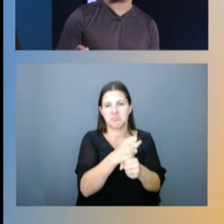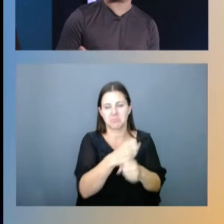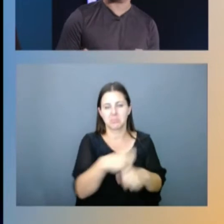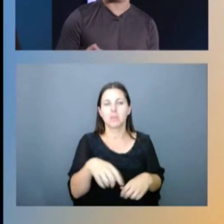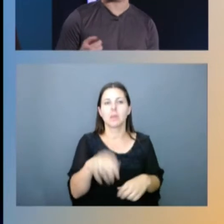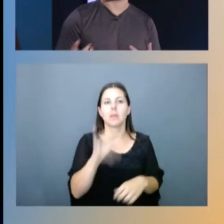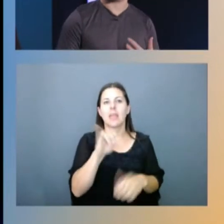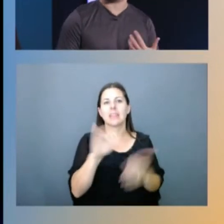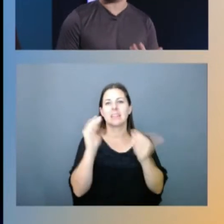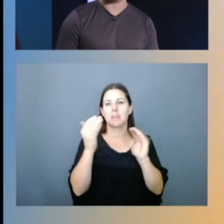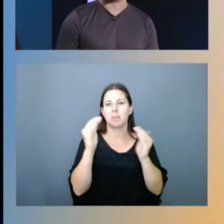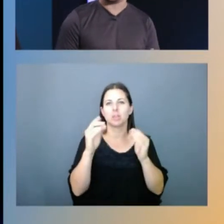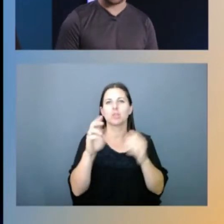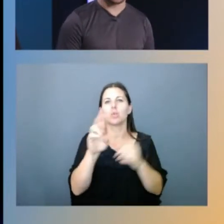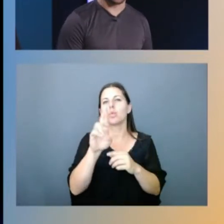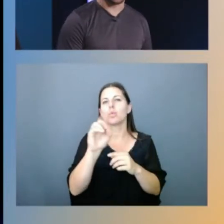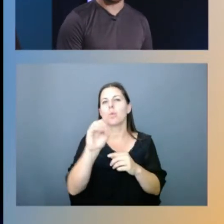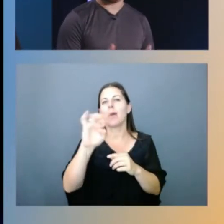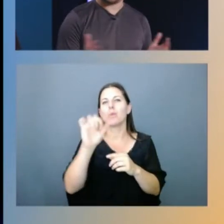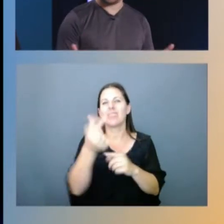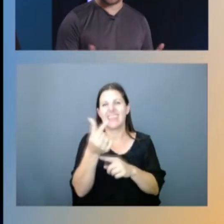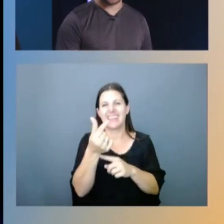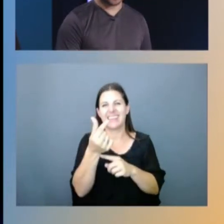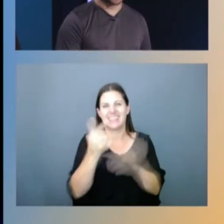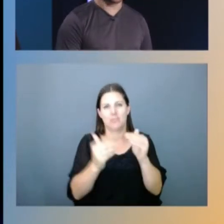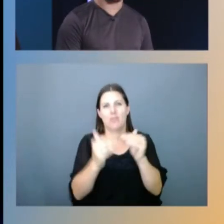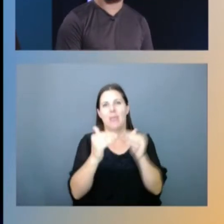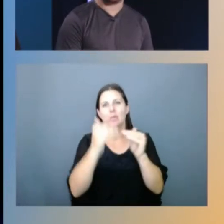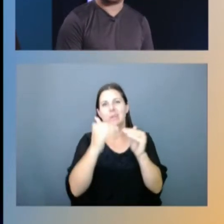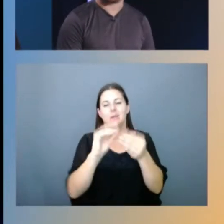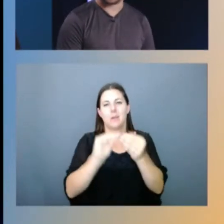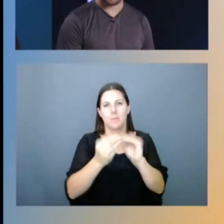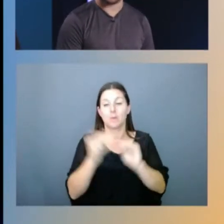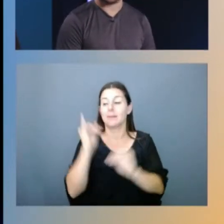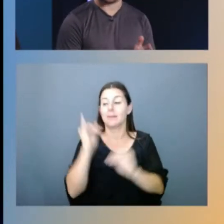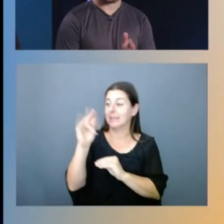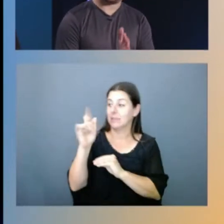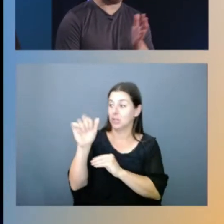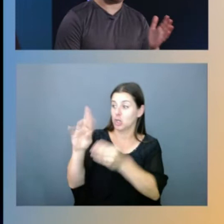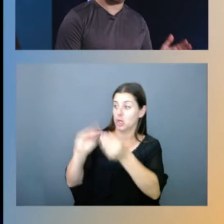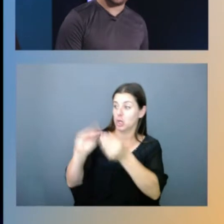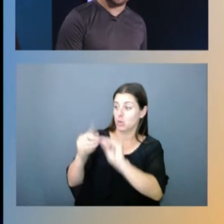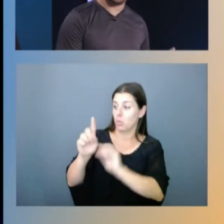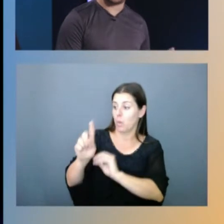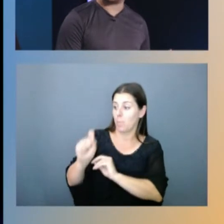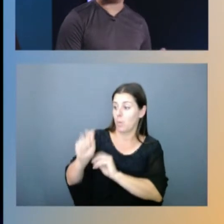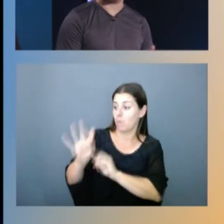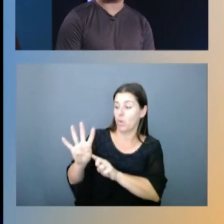that we learn how to do in school. So if I use integers, if I have 1.4 or anything below 1.5,